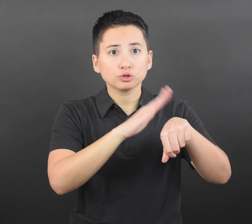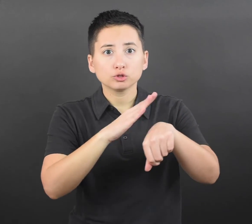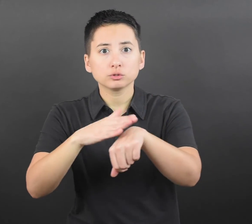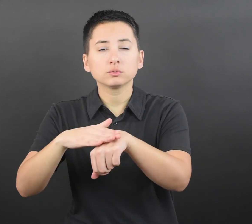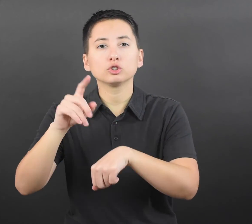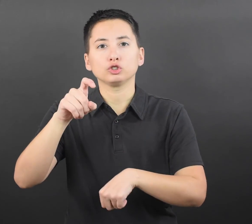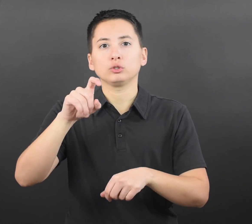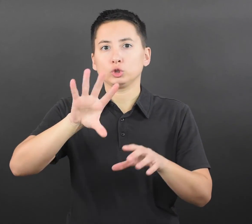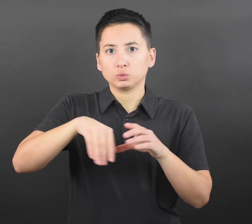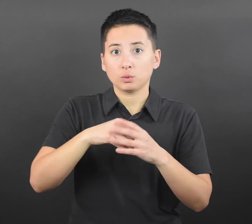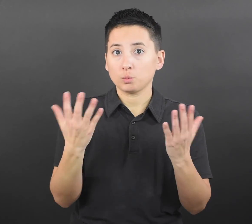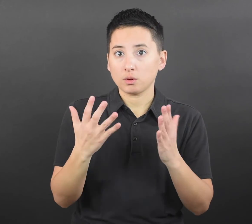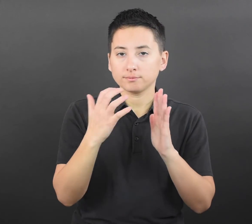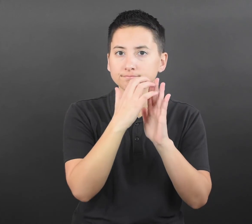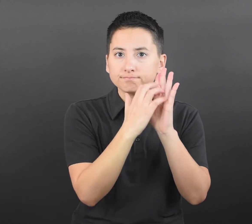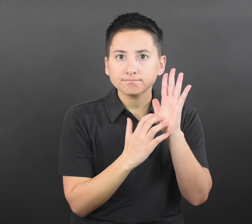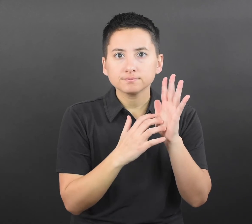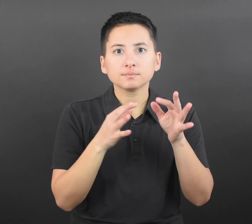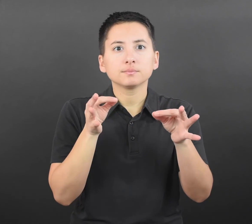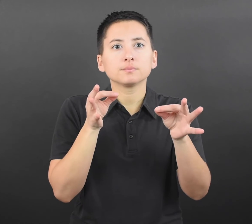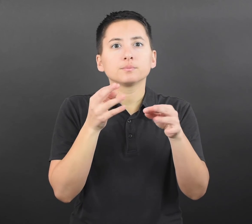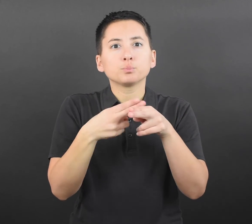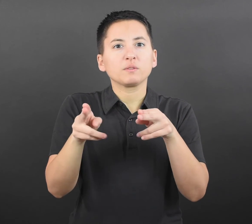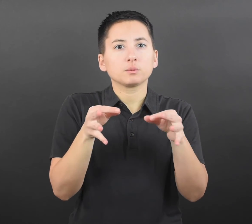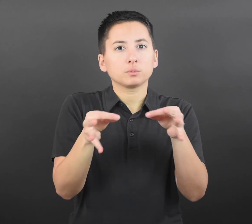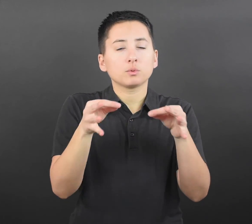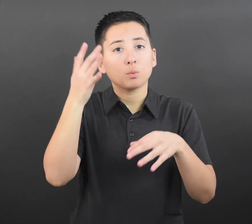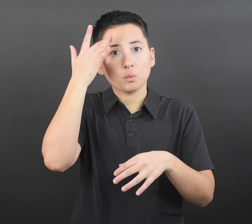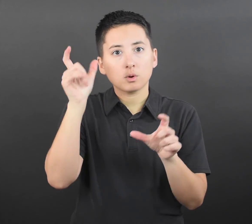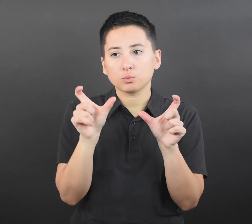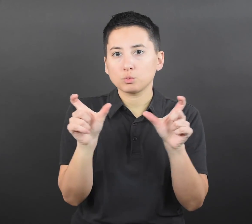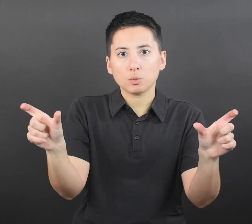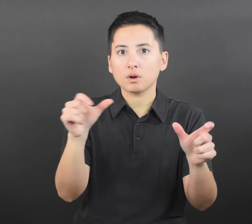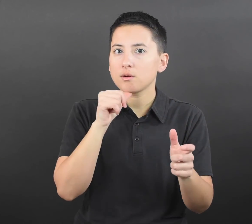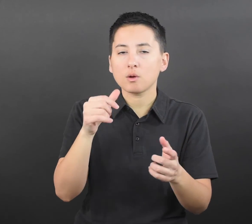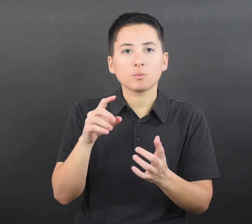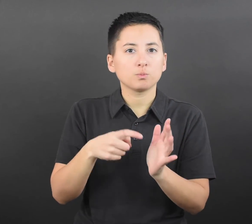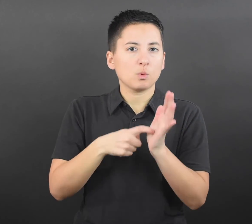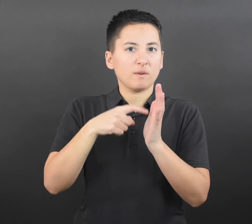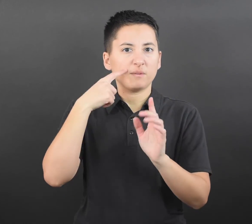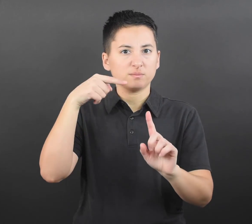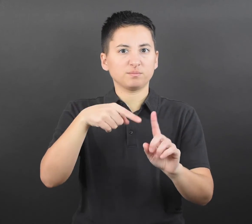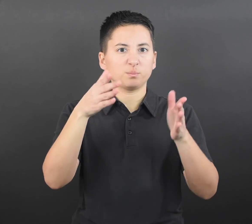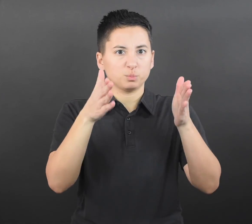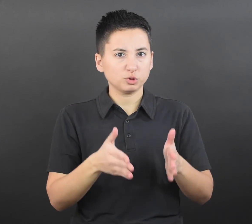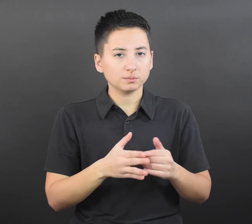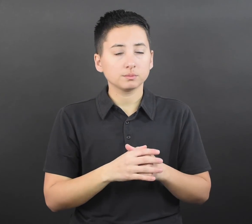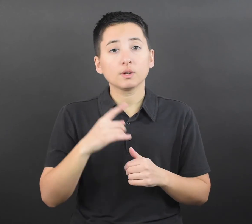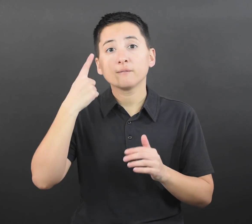is not required for the person; for example, sharing that the K-12 indoor classroom exception